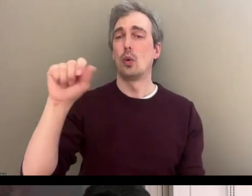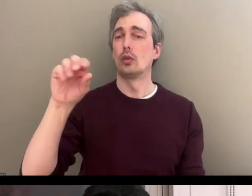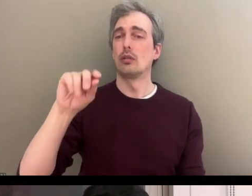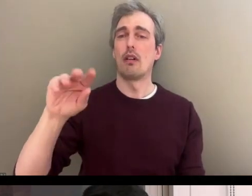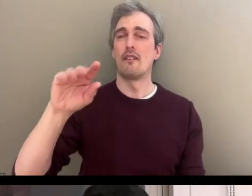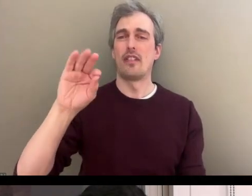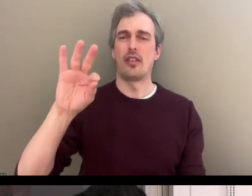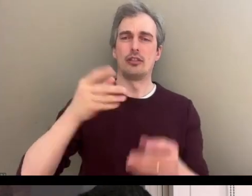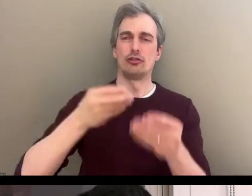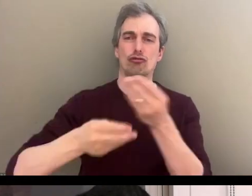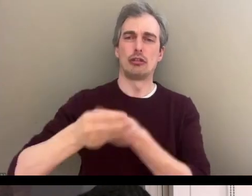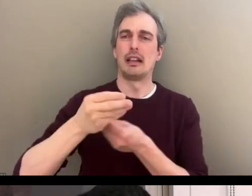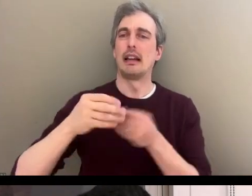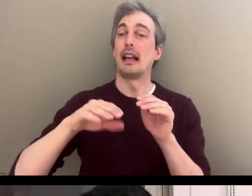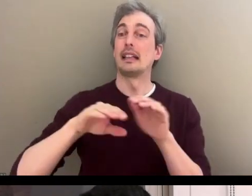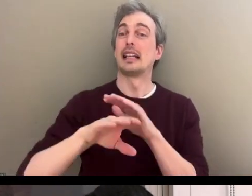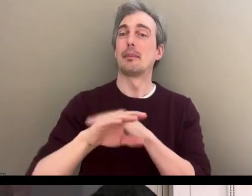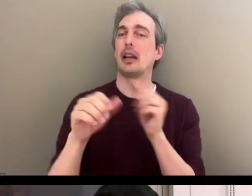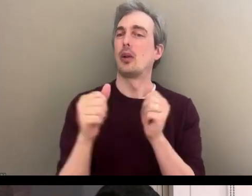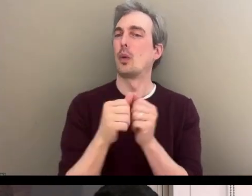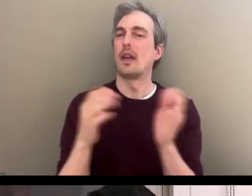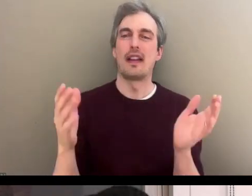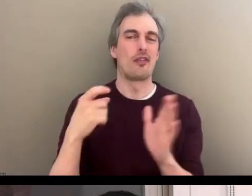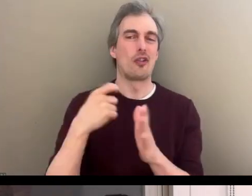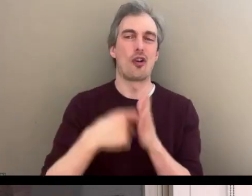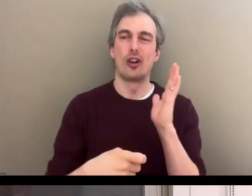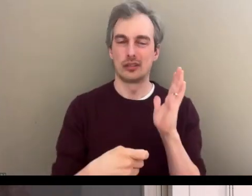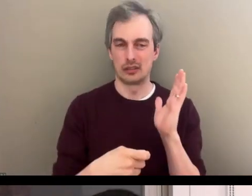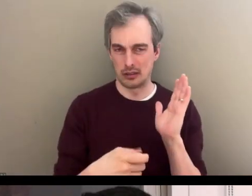Super humbled to be here, and I appreciate all who could make it in person, and